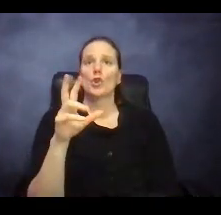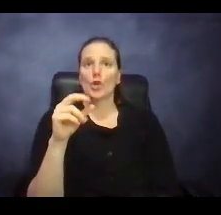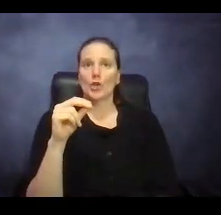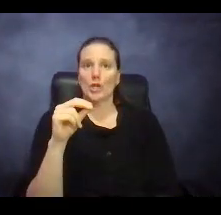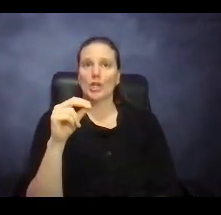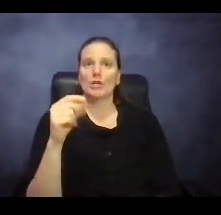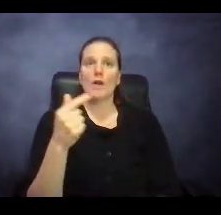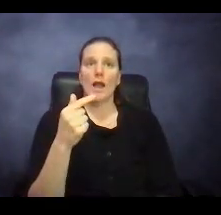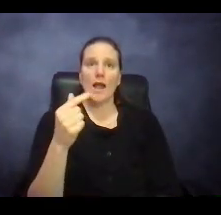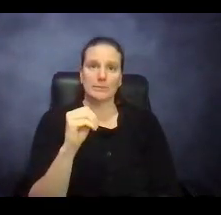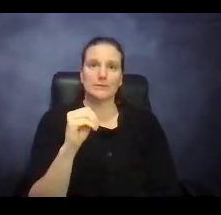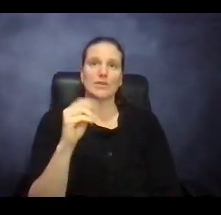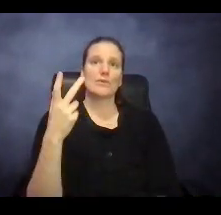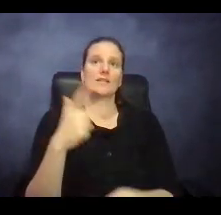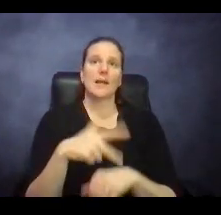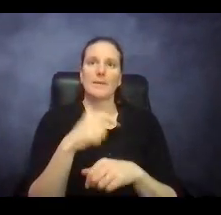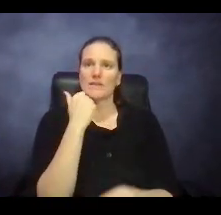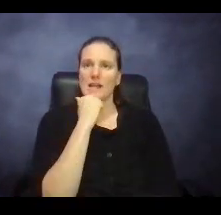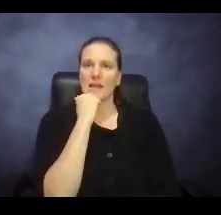A lot of people ask me like, why do we need to eat so much protein?